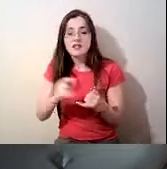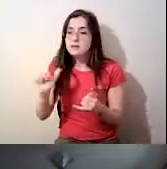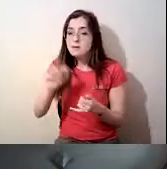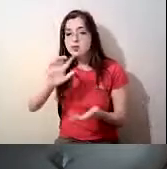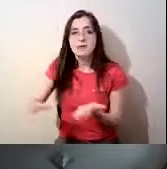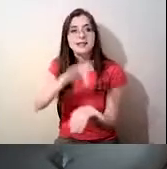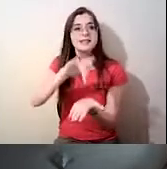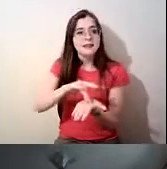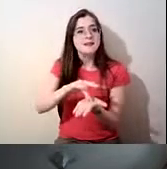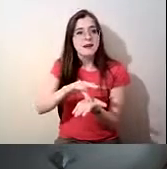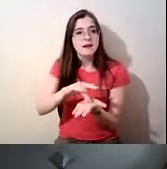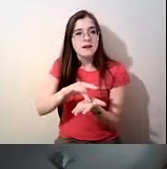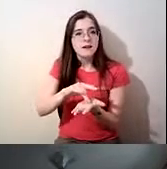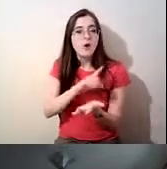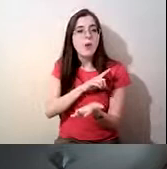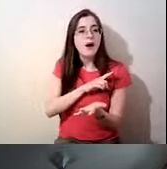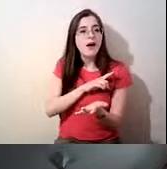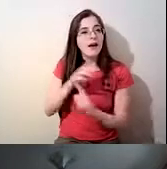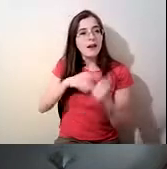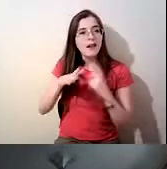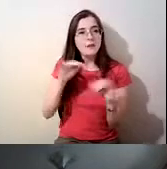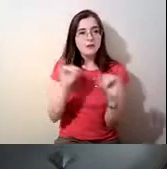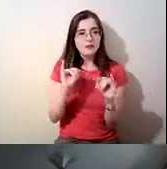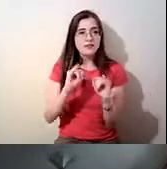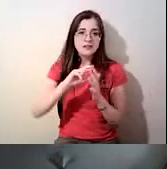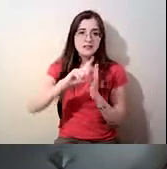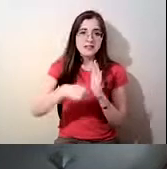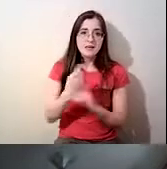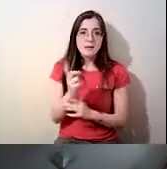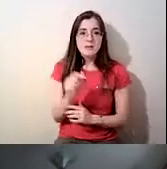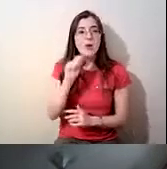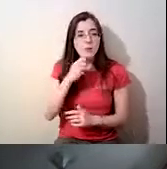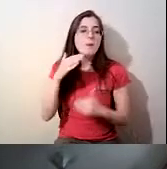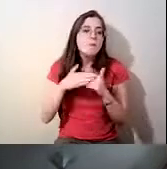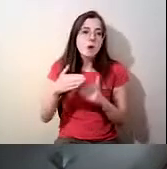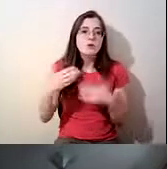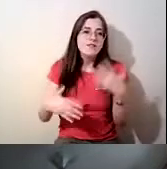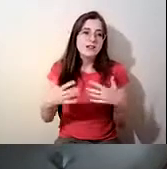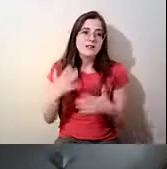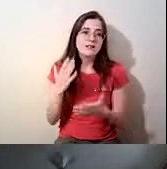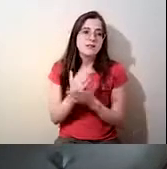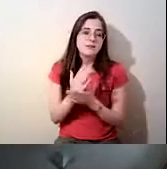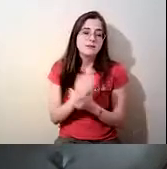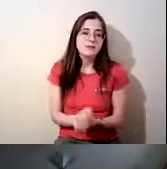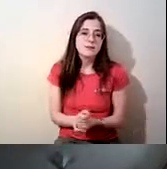because in climate crisis disabled people will be the most affected right it is difficult enough